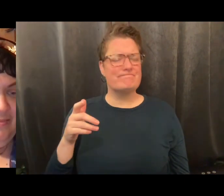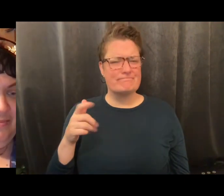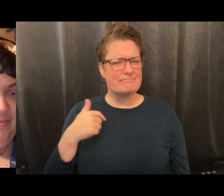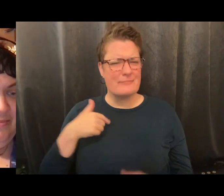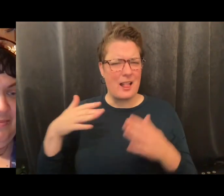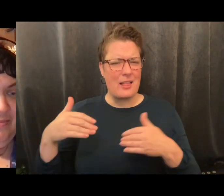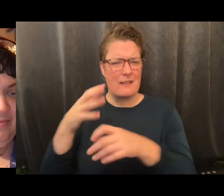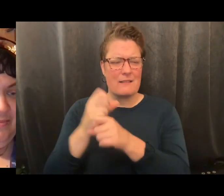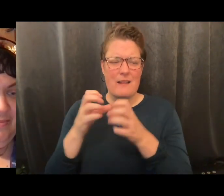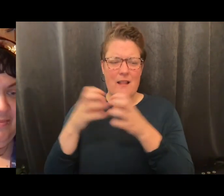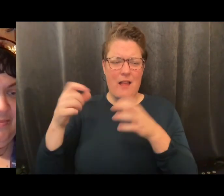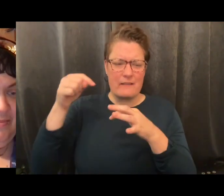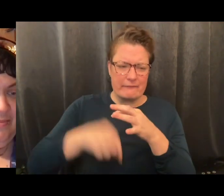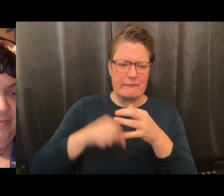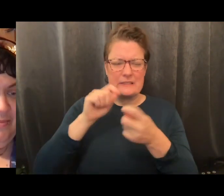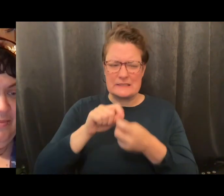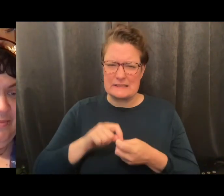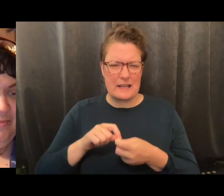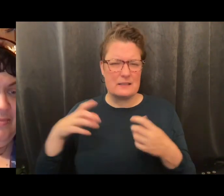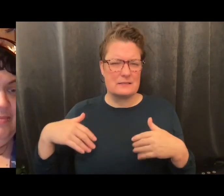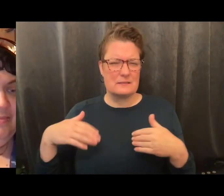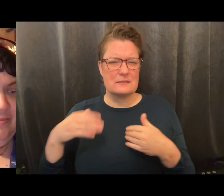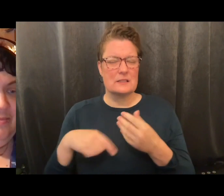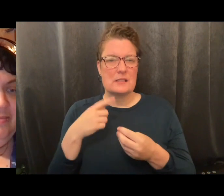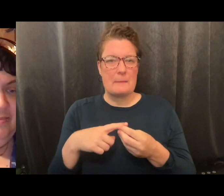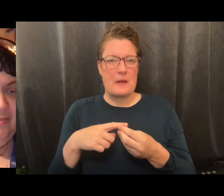about he just keeps showing up in my life.